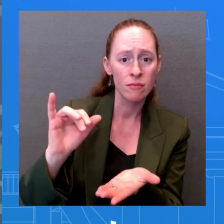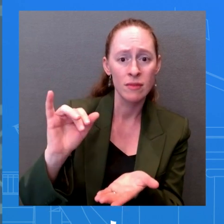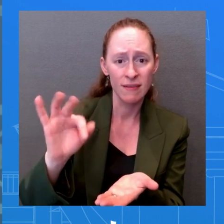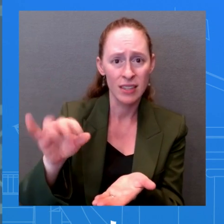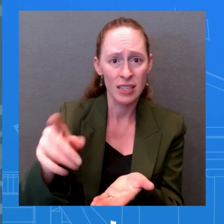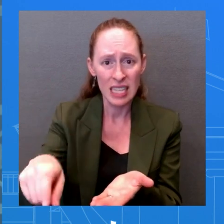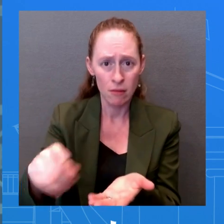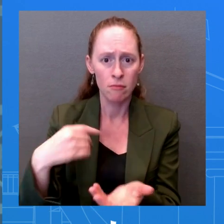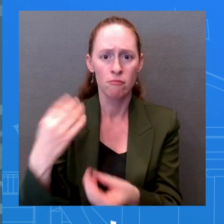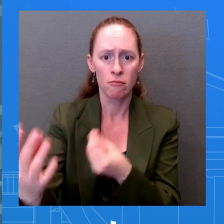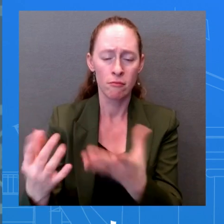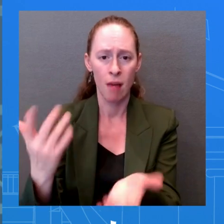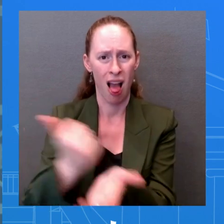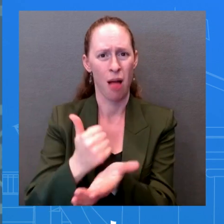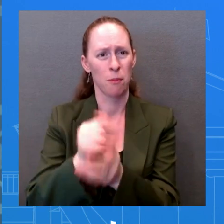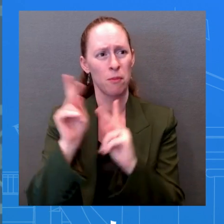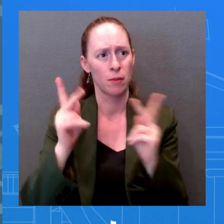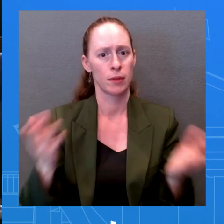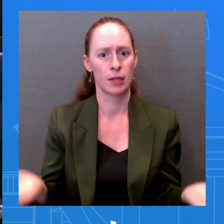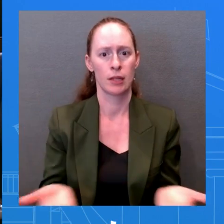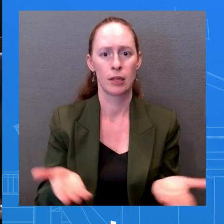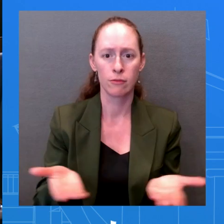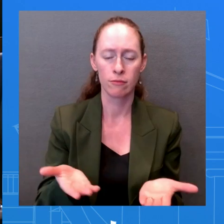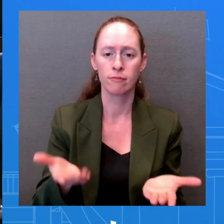The Press: Okay. And then, just today, the World Bank